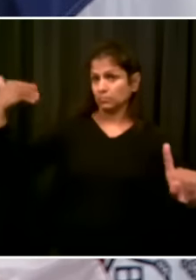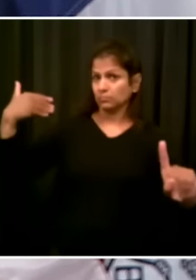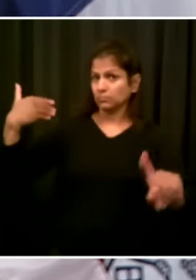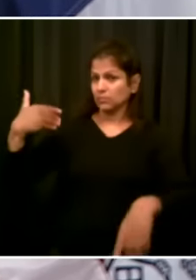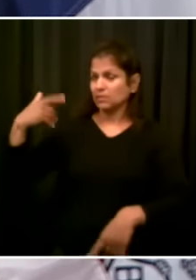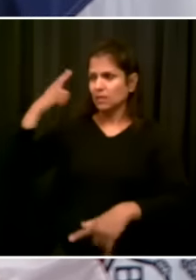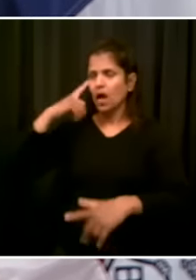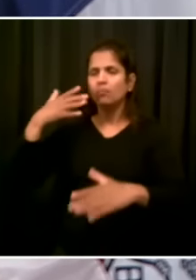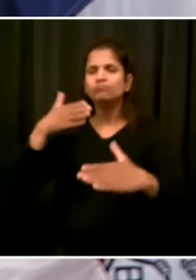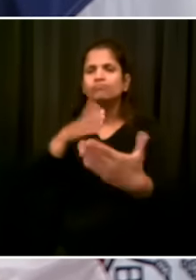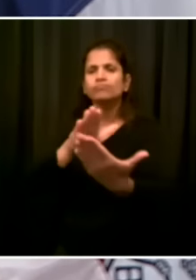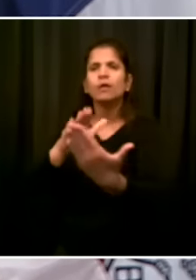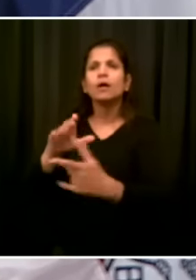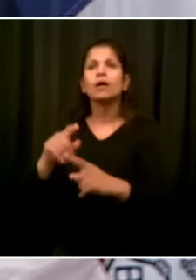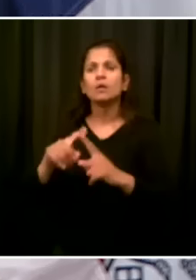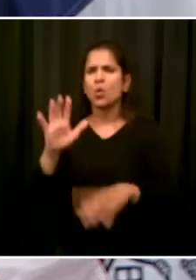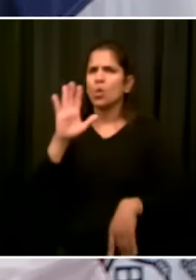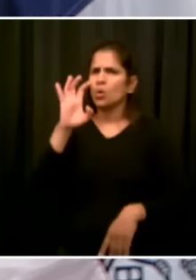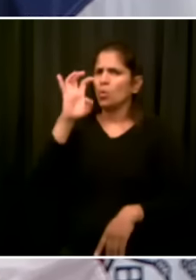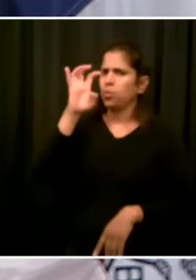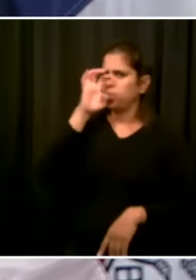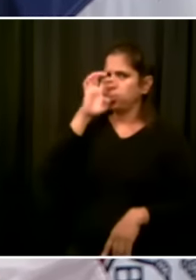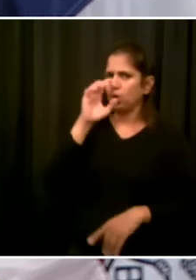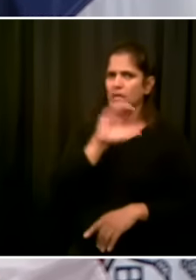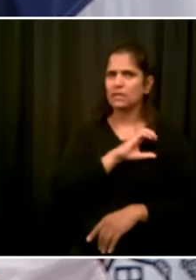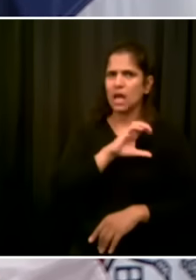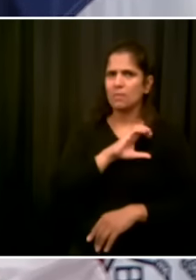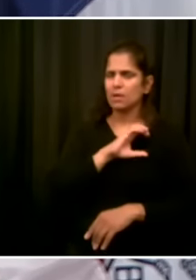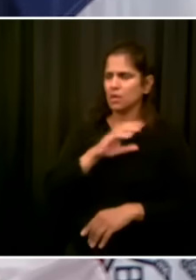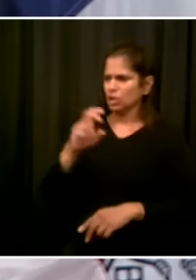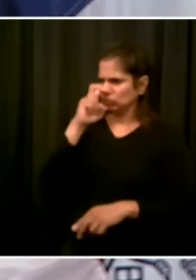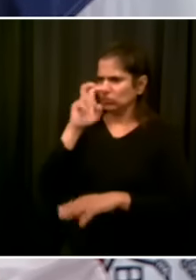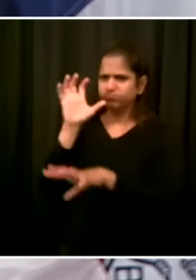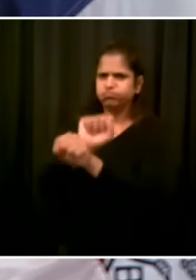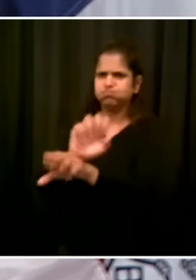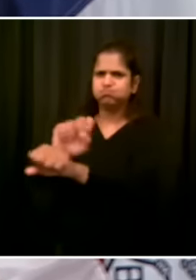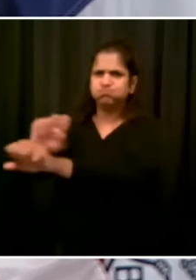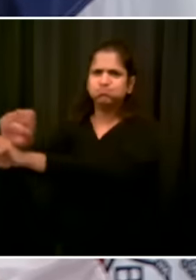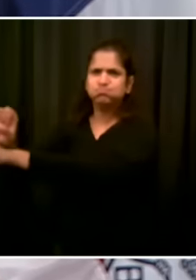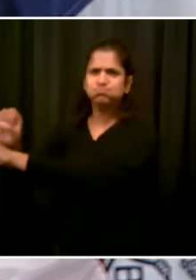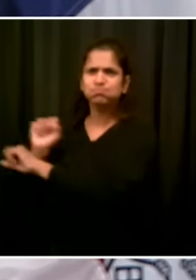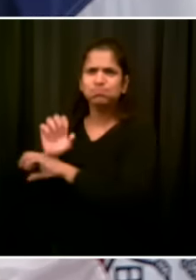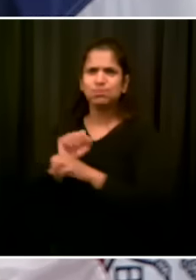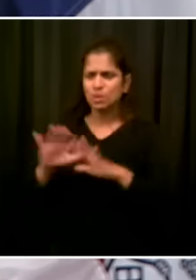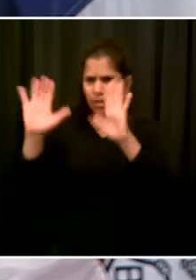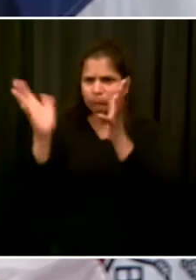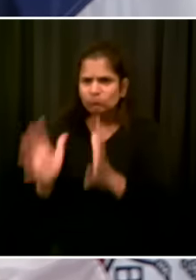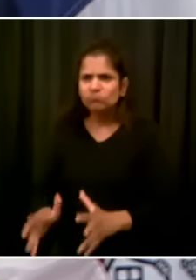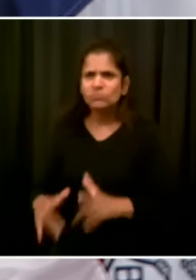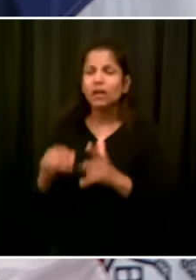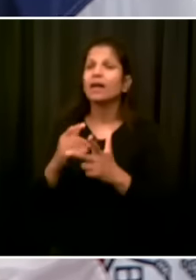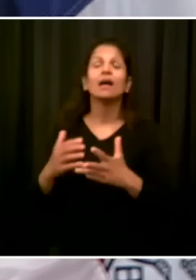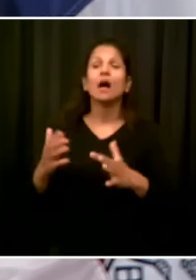NDIIIDVU ALPLS ANFOR 1800 SCHOOLS. THERE IS NO OTHER PLACE IN THE STATE THAT HAS PLANS ORF 1800 SCHOOLS.